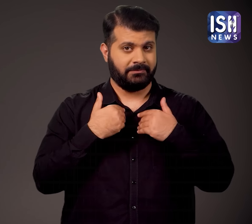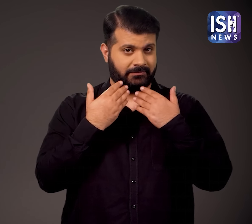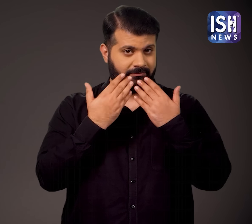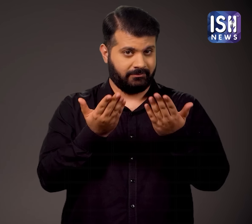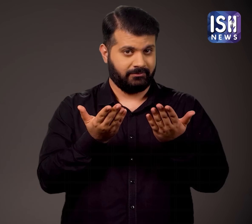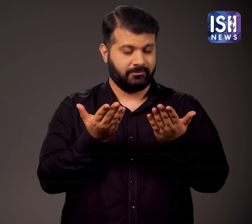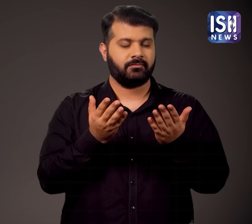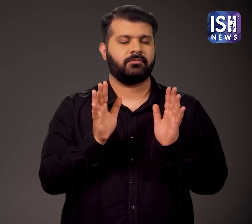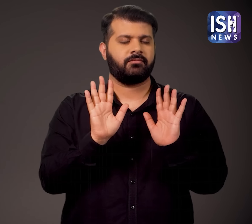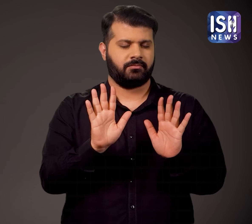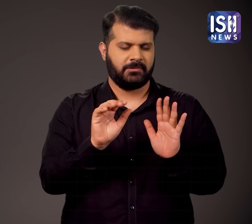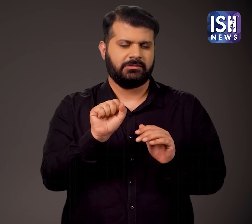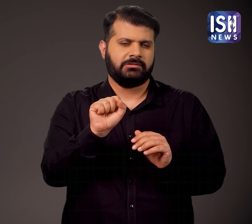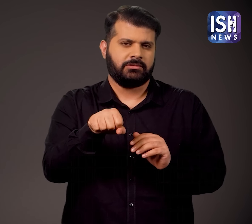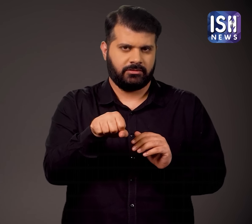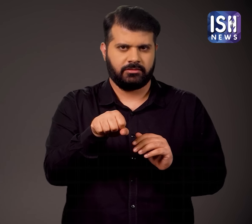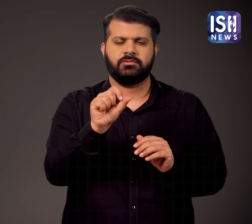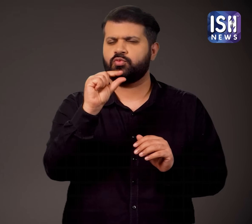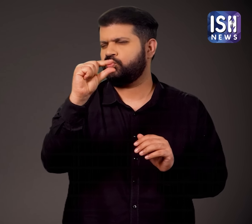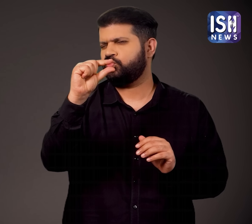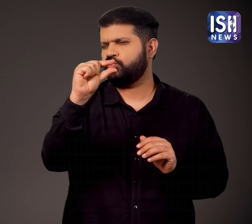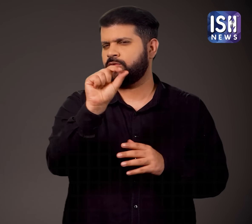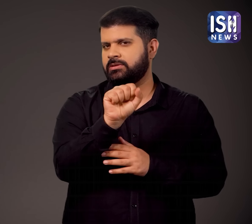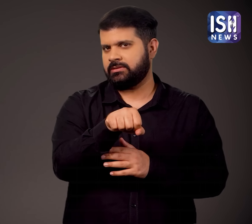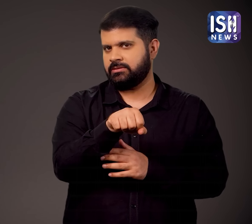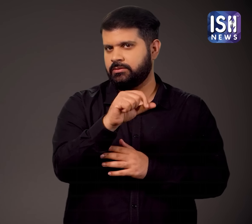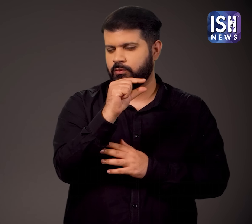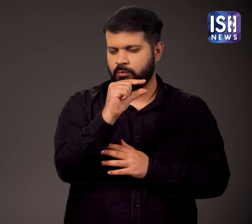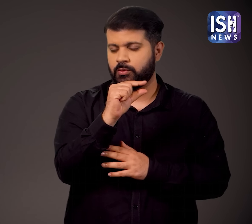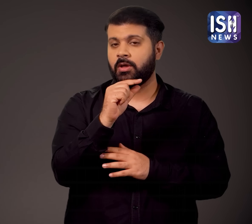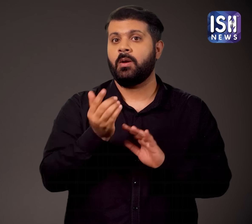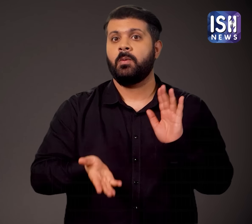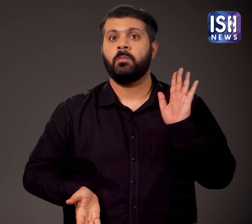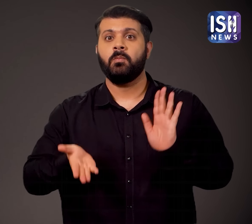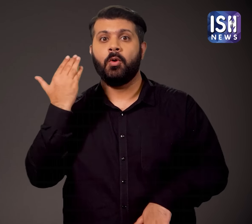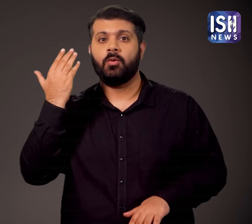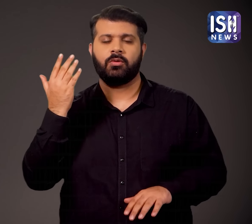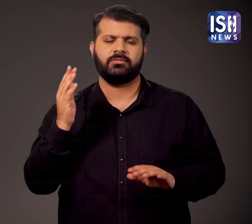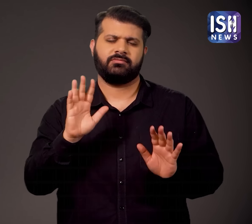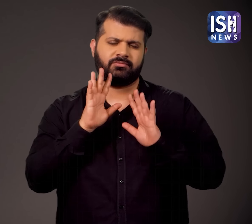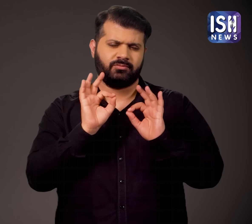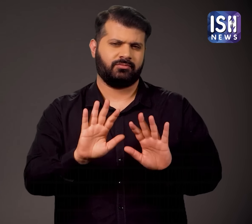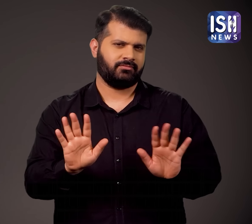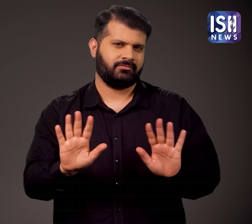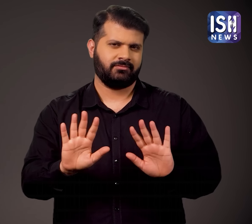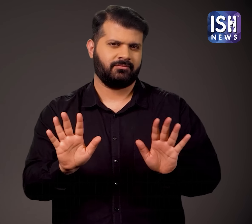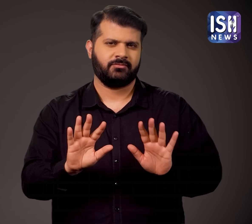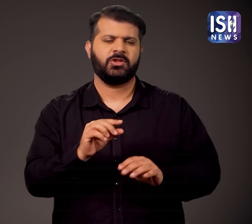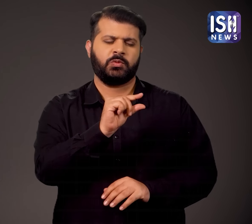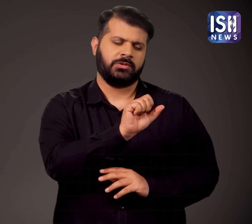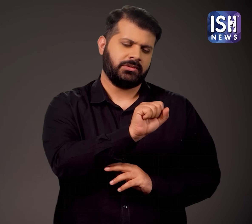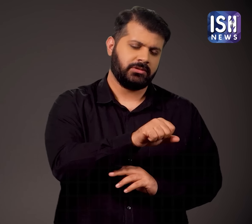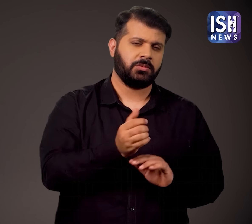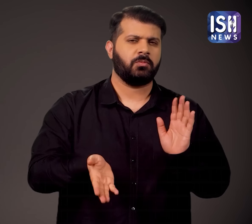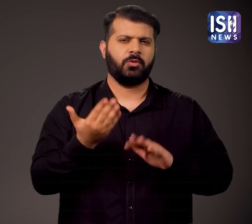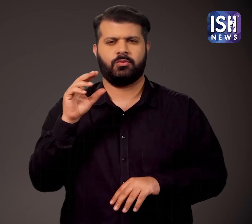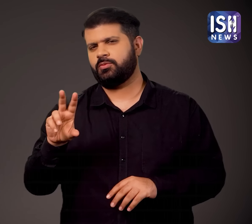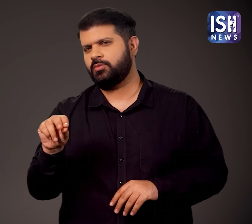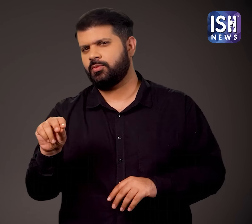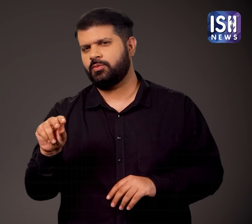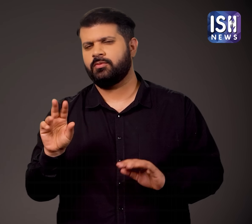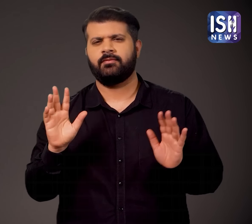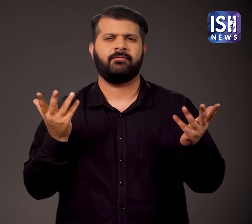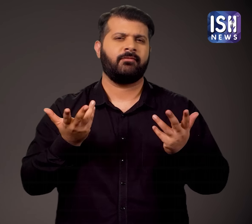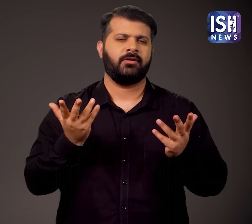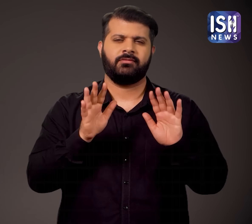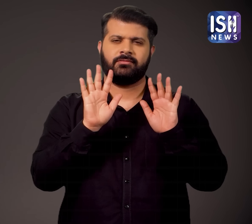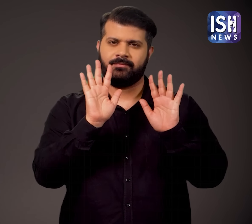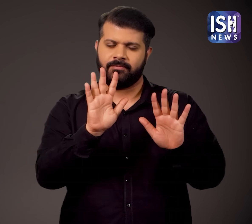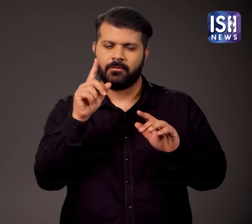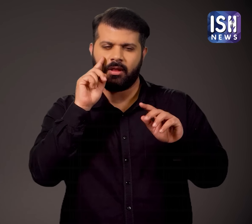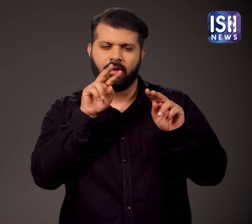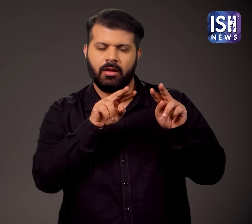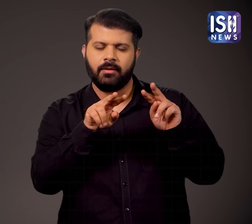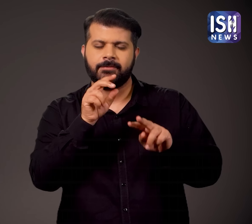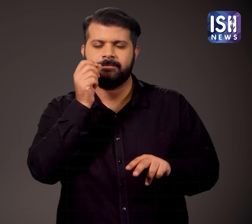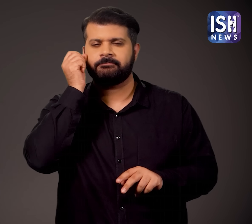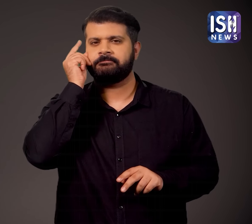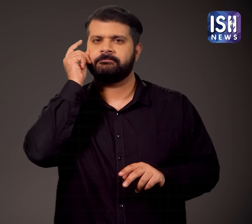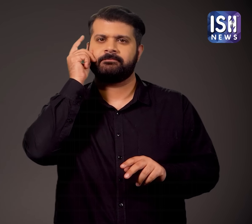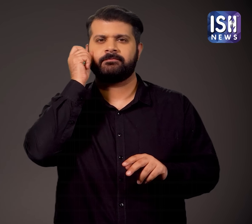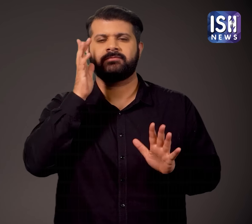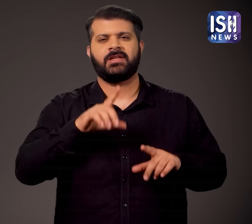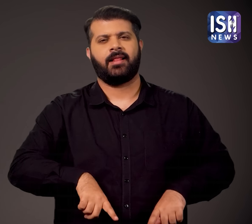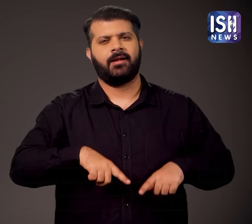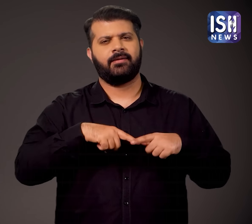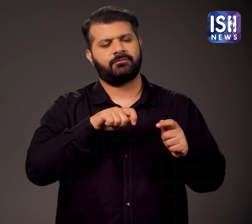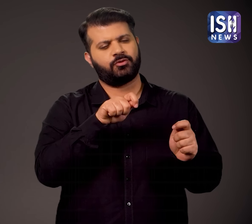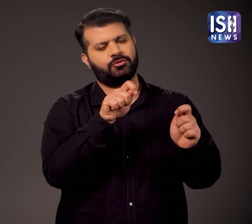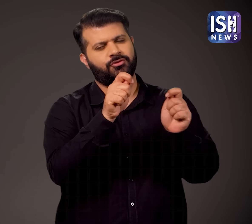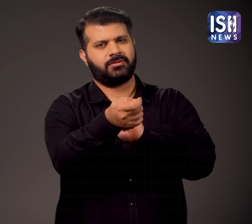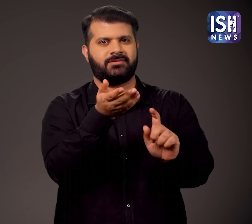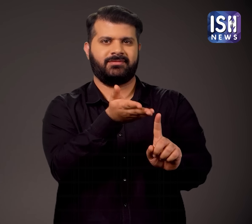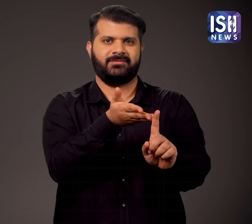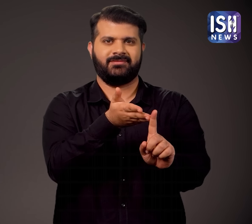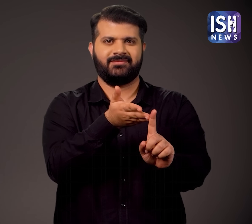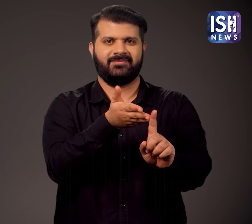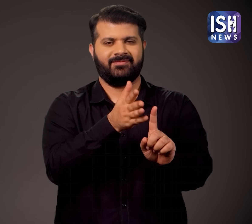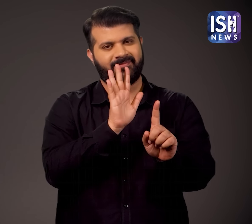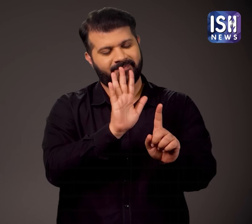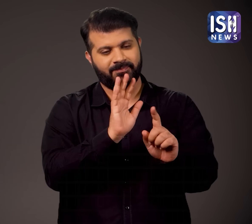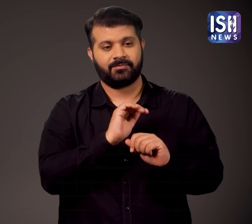The short answer is yes, there is some truth to it, but it is not the full story. Their lifestyles have changed.